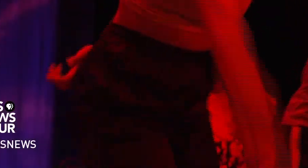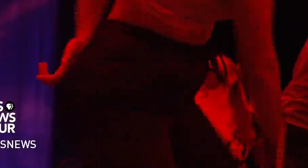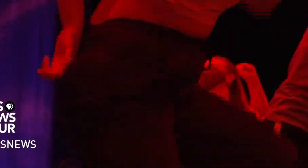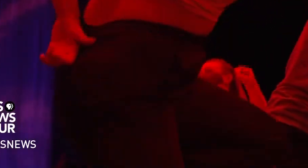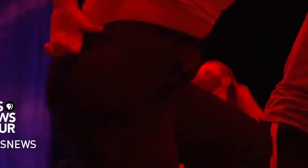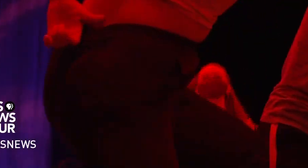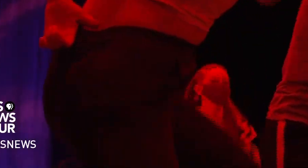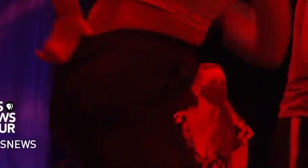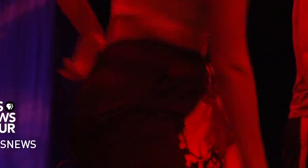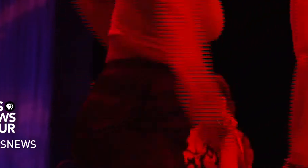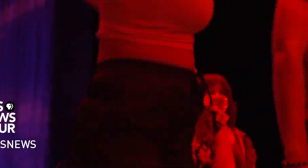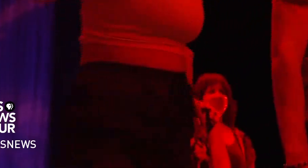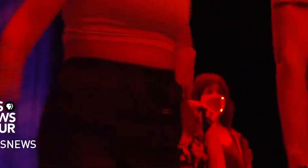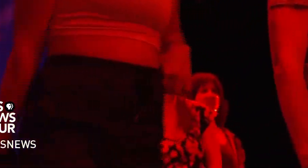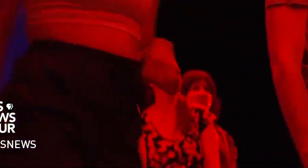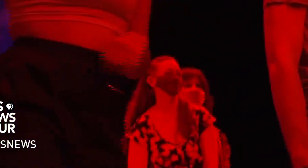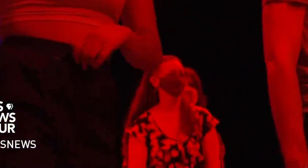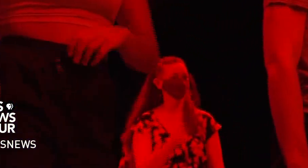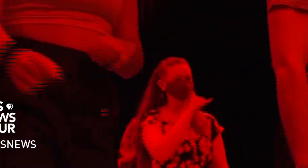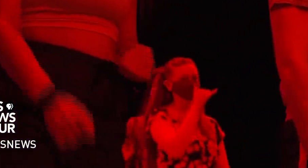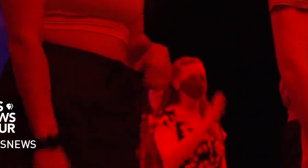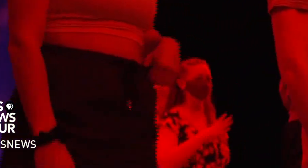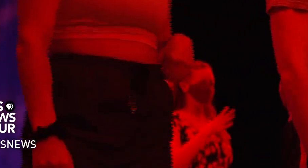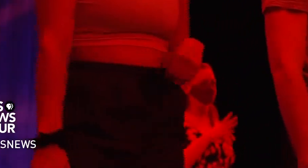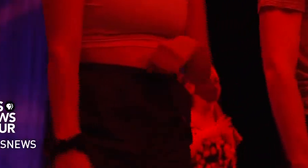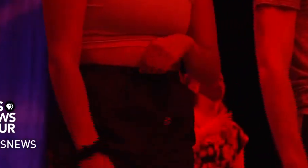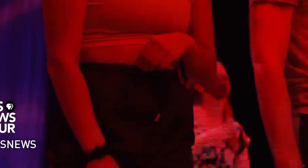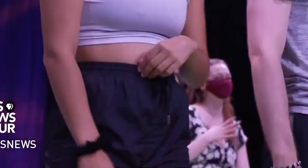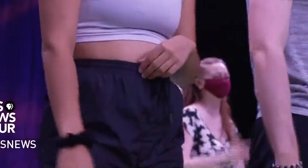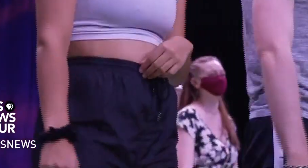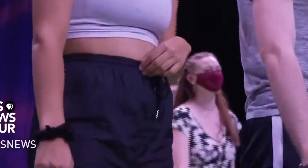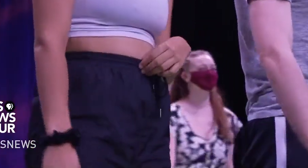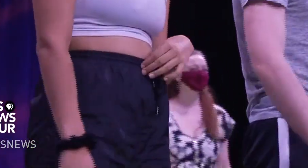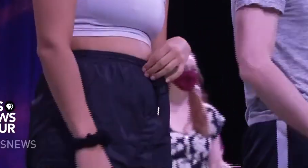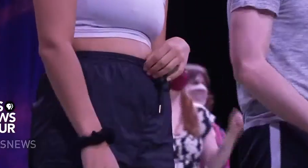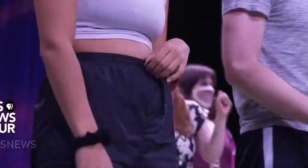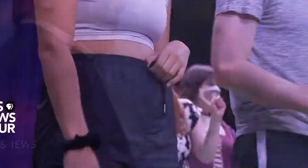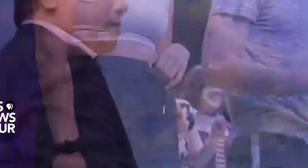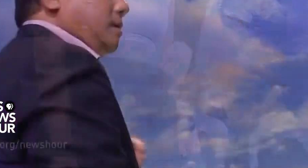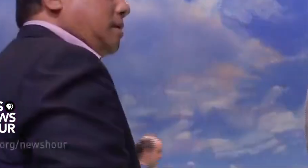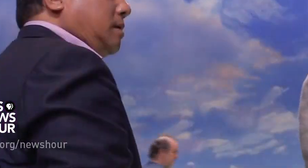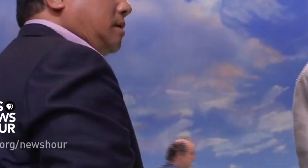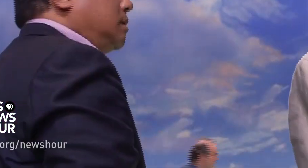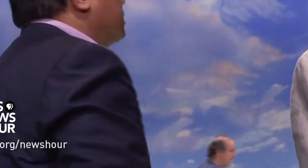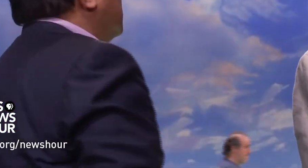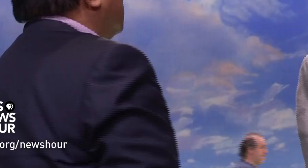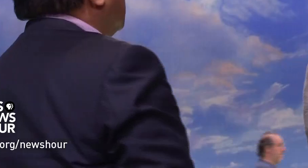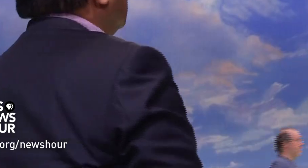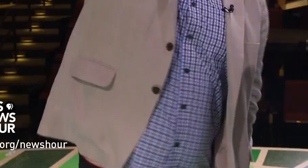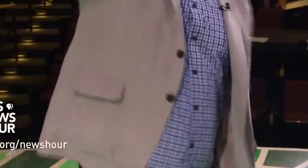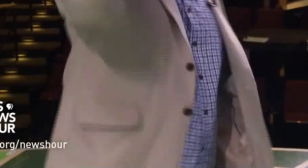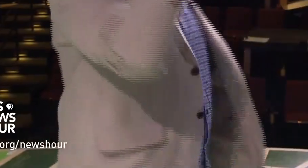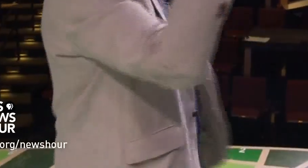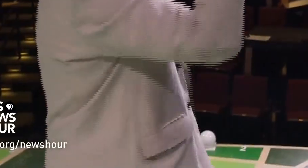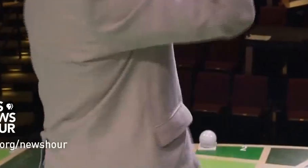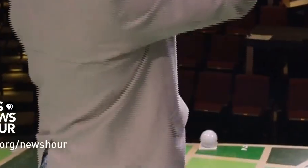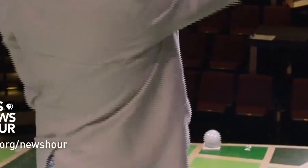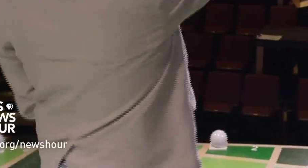special lighting system with the non hearing cast members know when there was a problem. Is going to be a certain title screen, which would be particularly